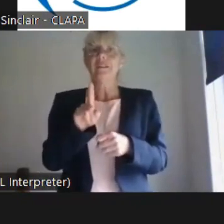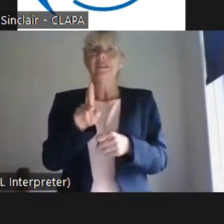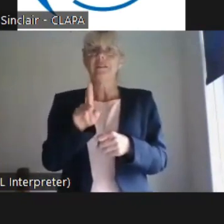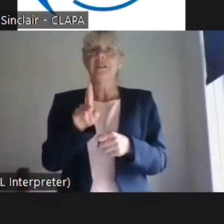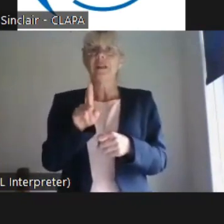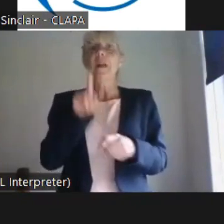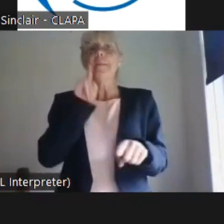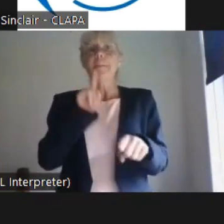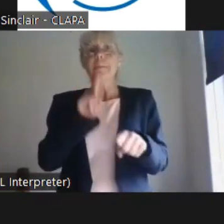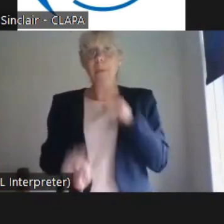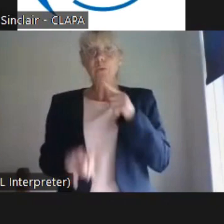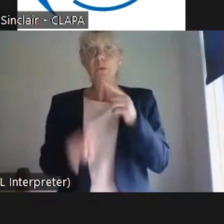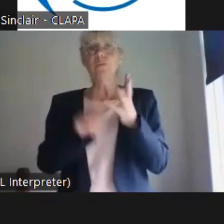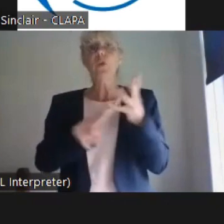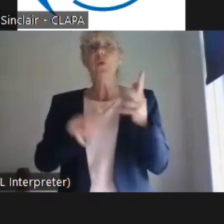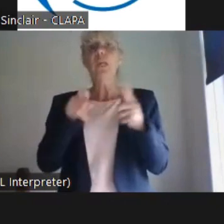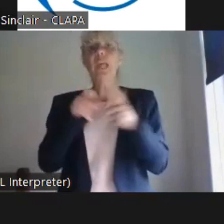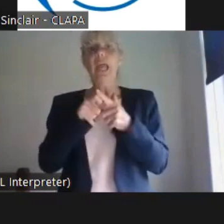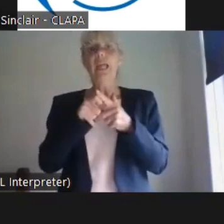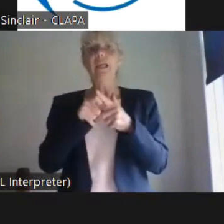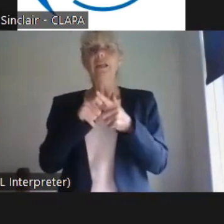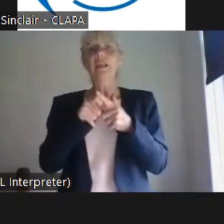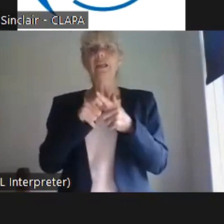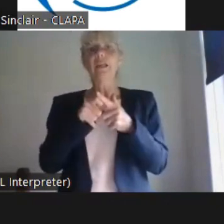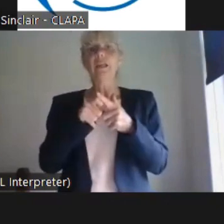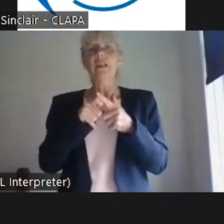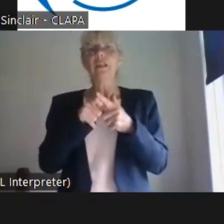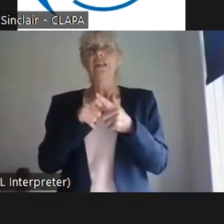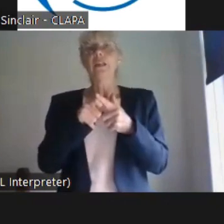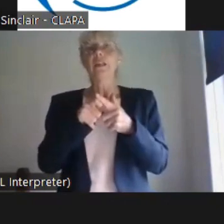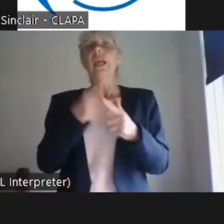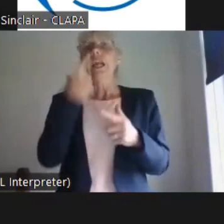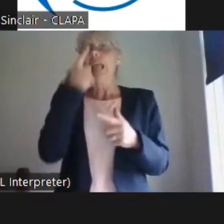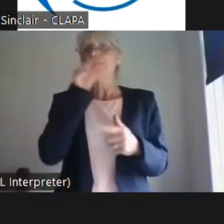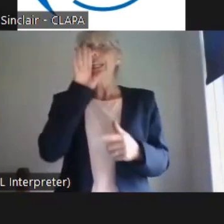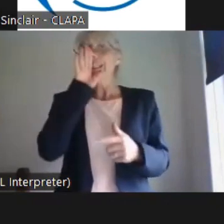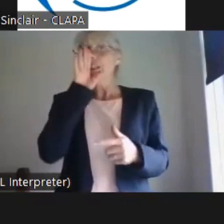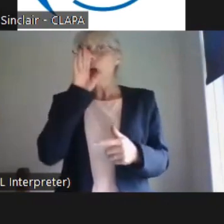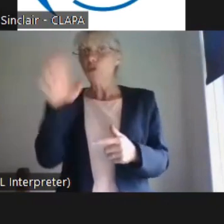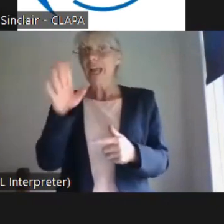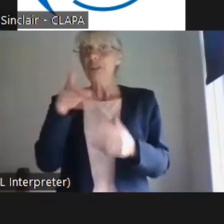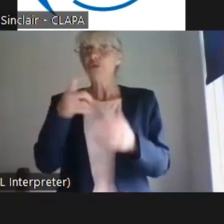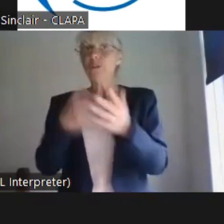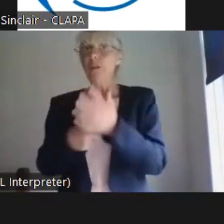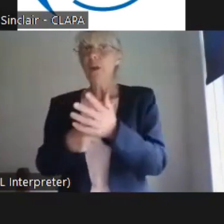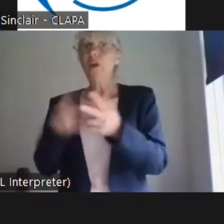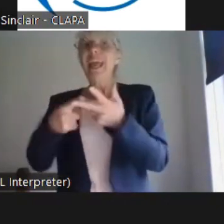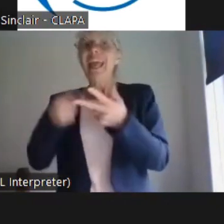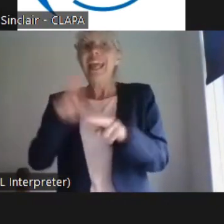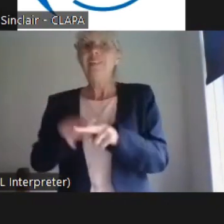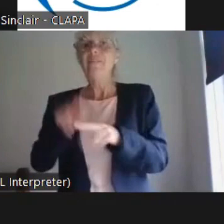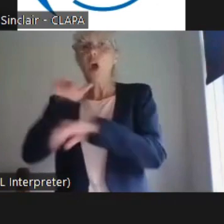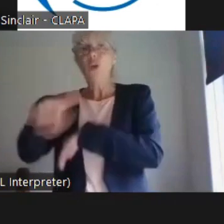the country that it's sort of over 50 and children can go usually through Audiology I think foreign